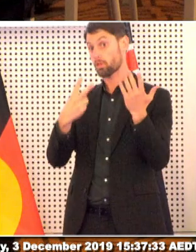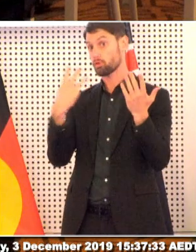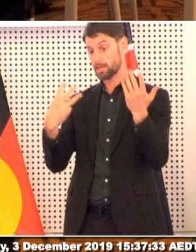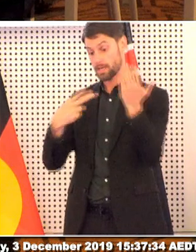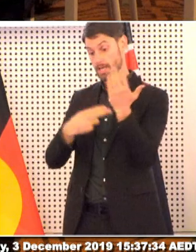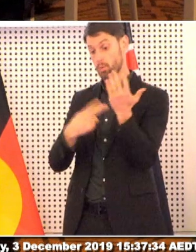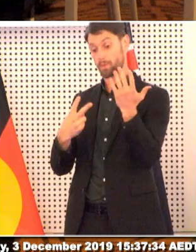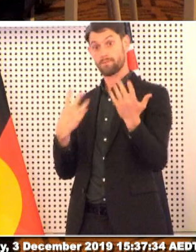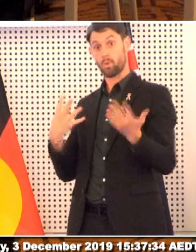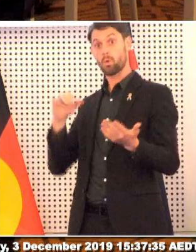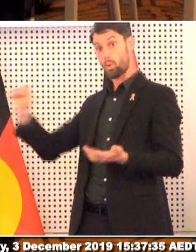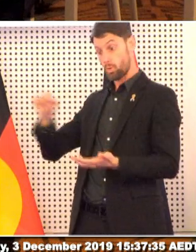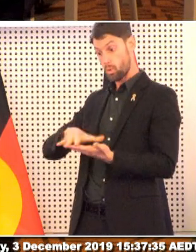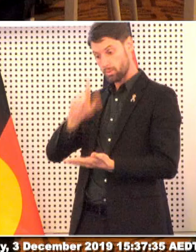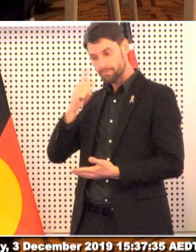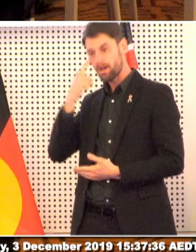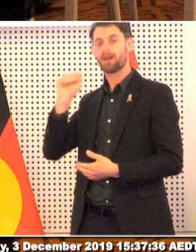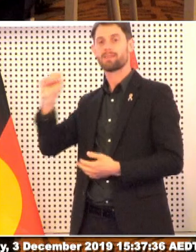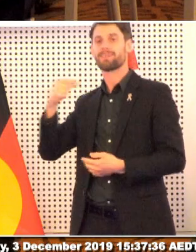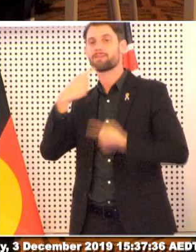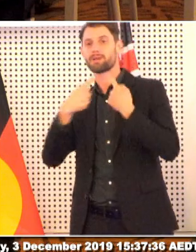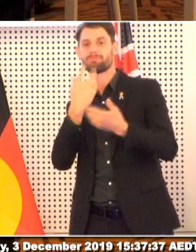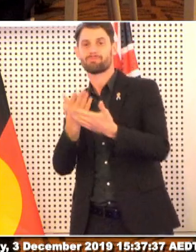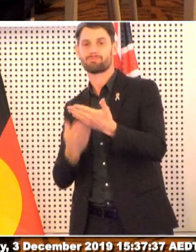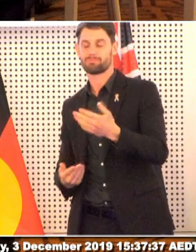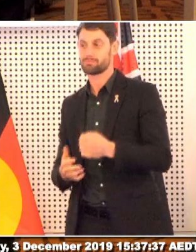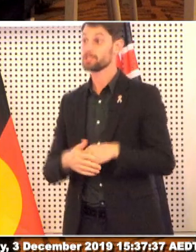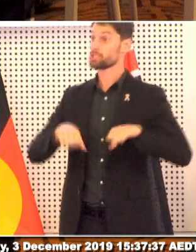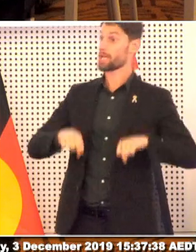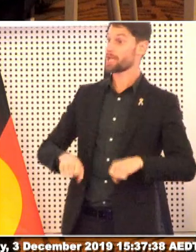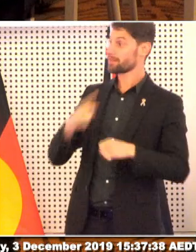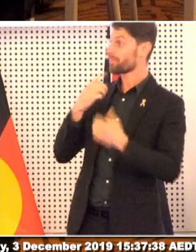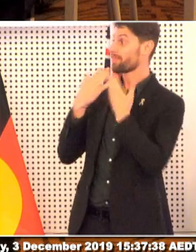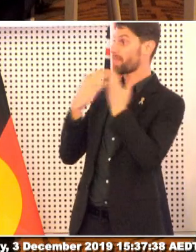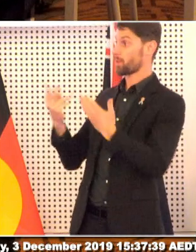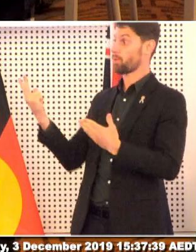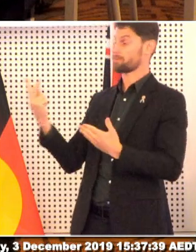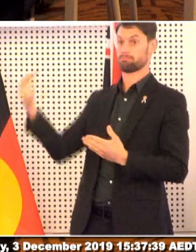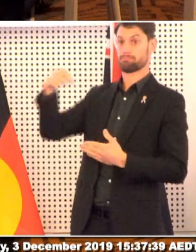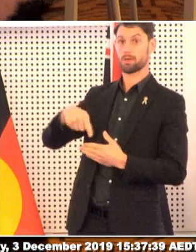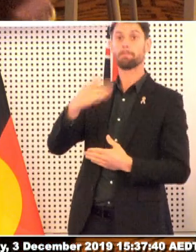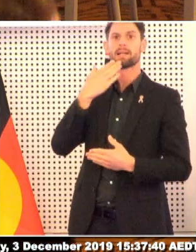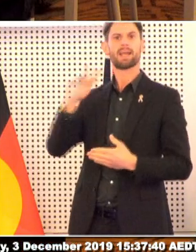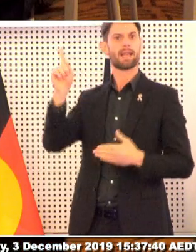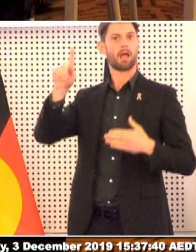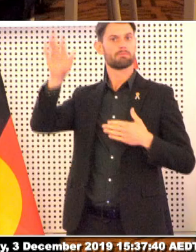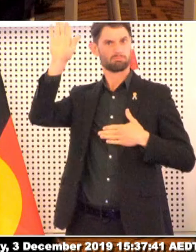Thank you. Thank you very much for coming today. We will ask you to take either the oath or the affirmation as appropriate. Thank you very much.